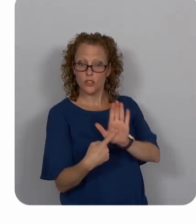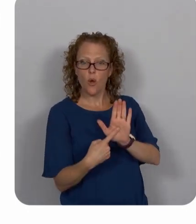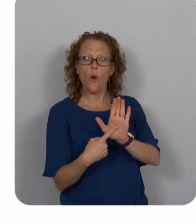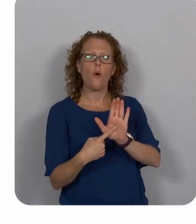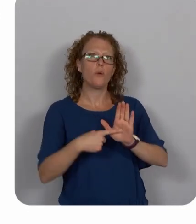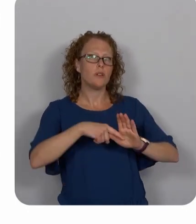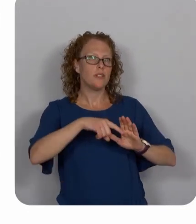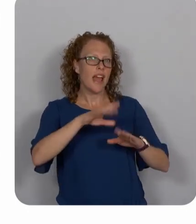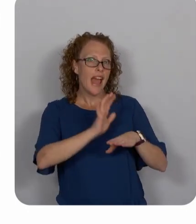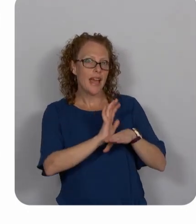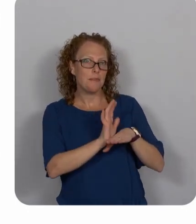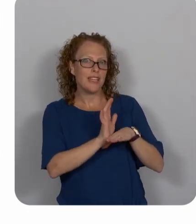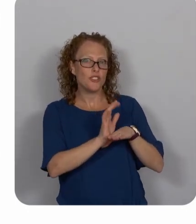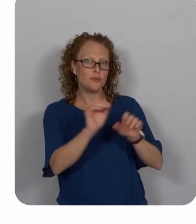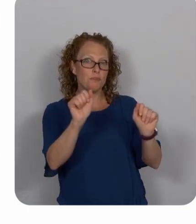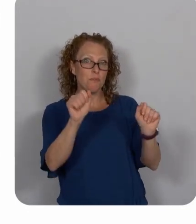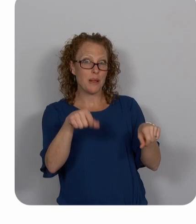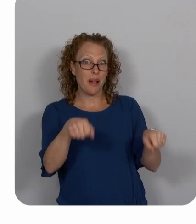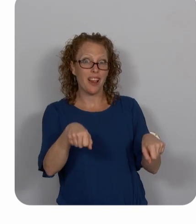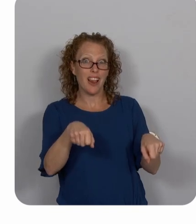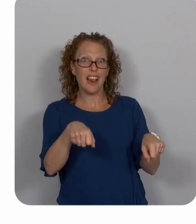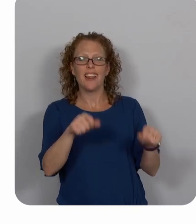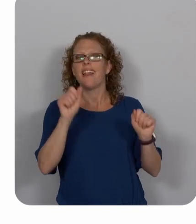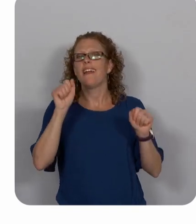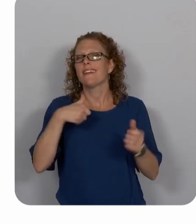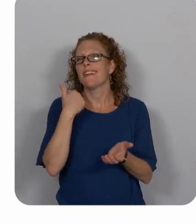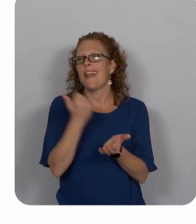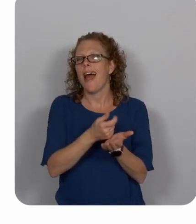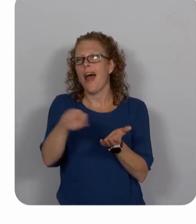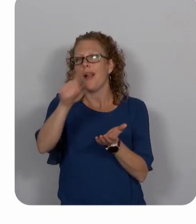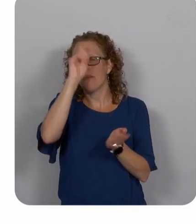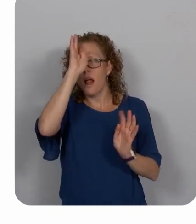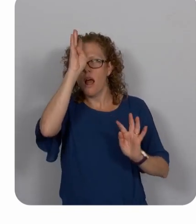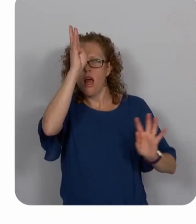that will allow you to create more realistic and visually compelling mobile effects.